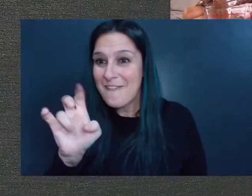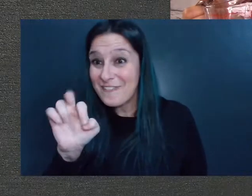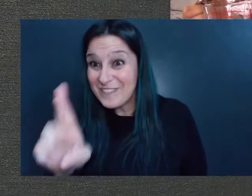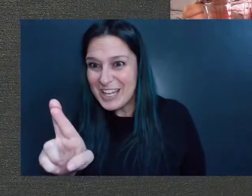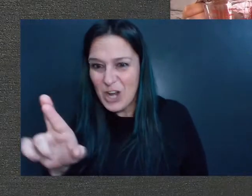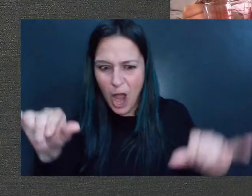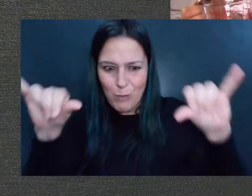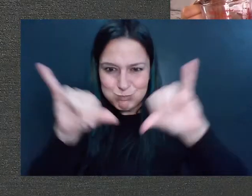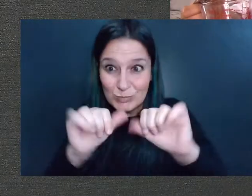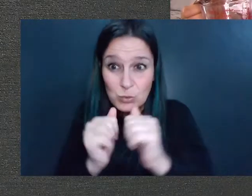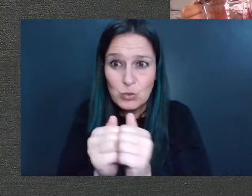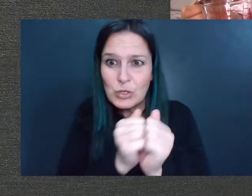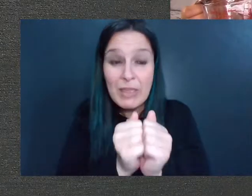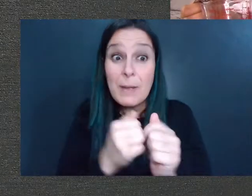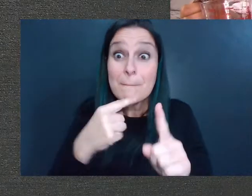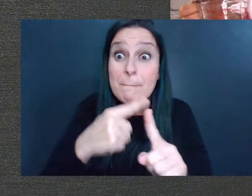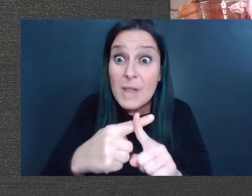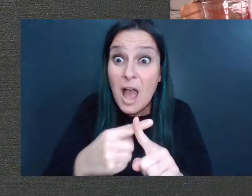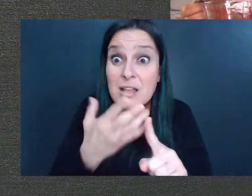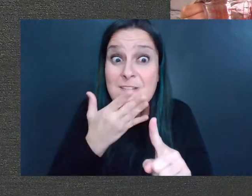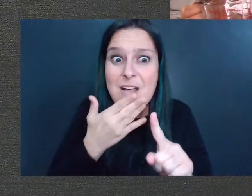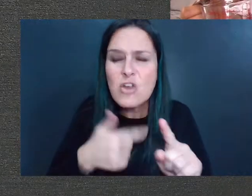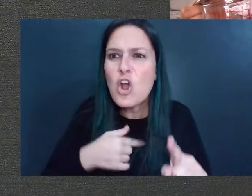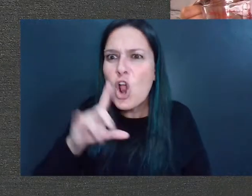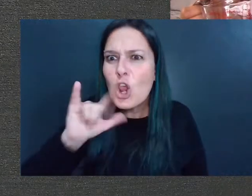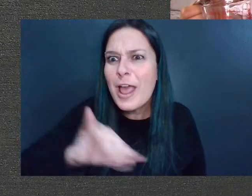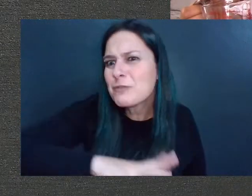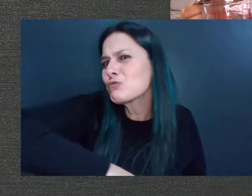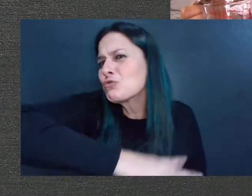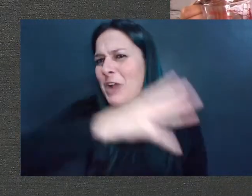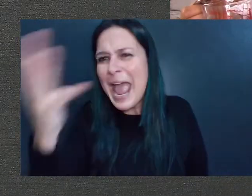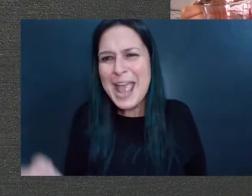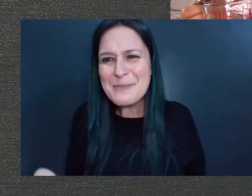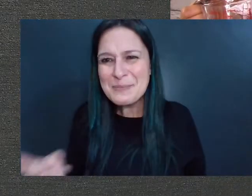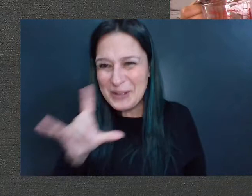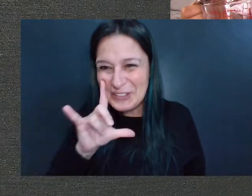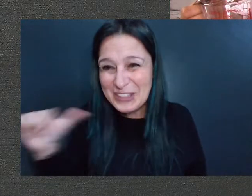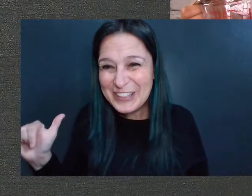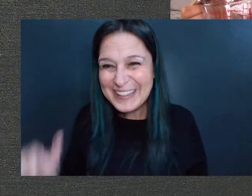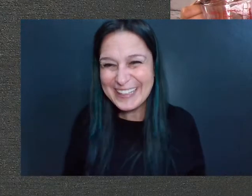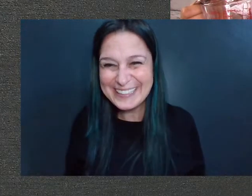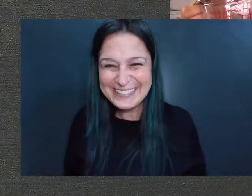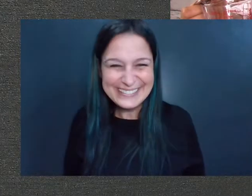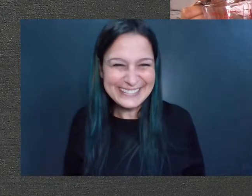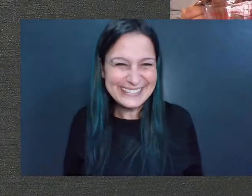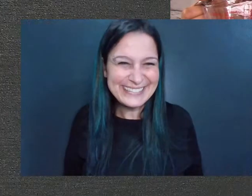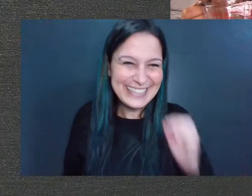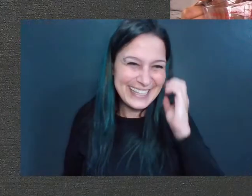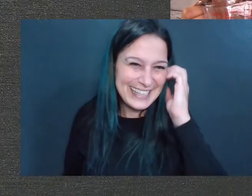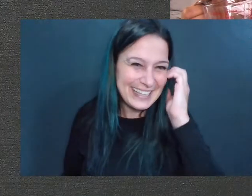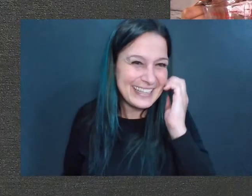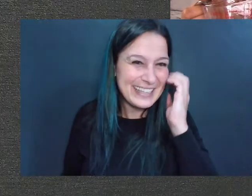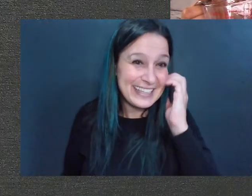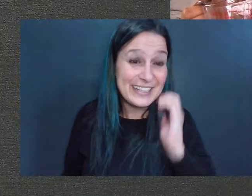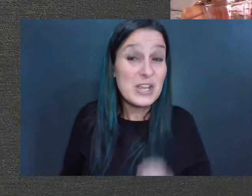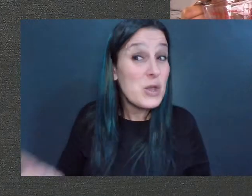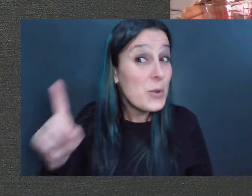and the colors make it even more fun. It almost looks like a rainbow. [liquid bubbling] Do you hear the bubbling?